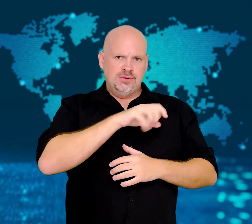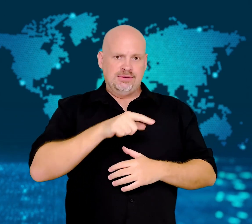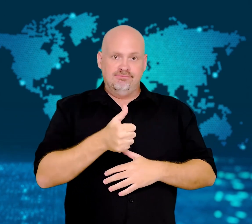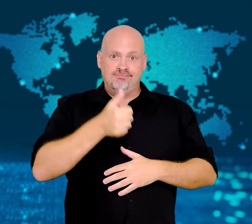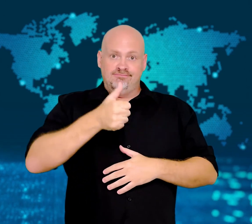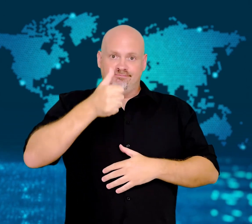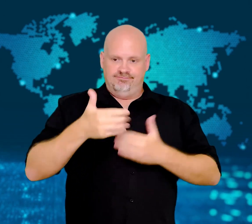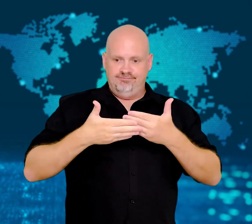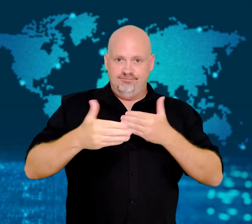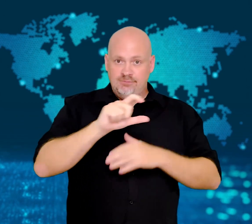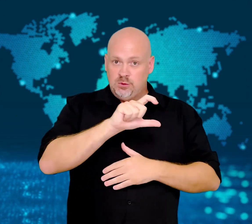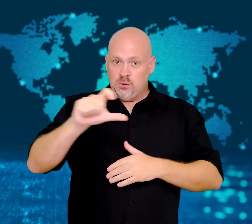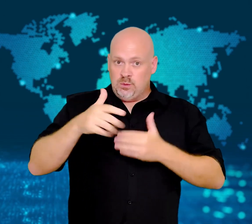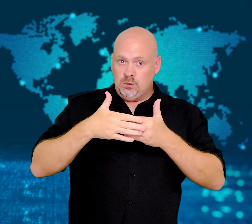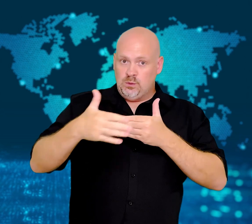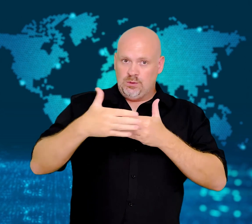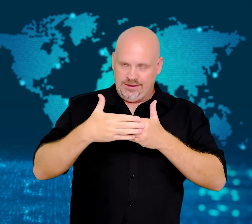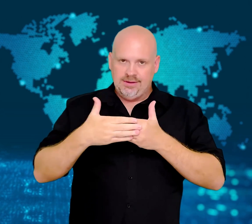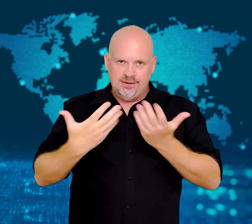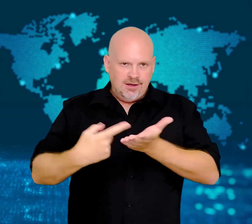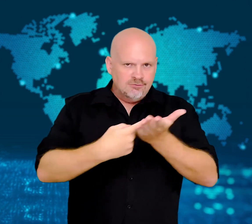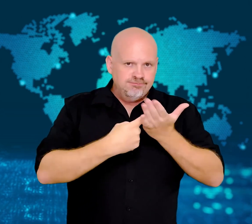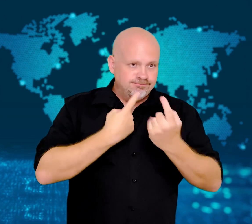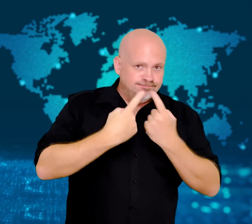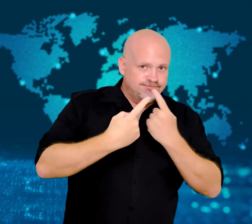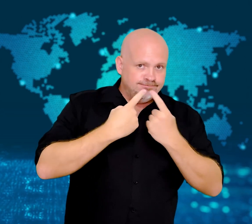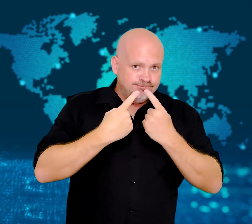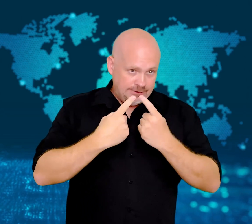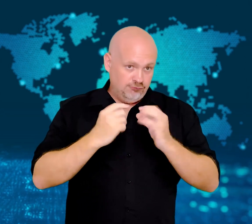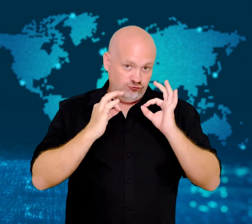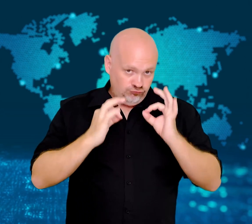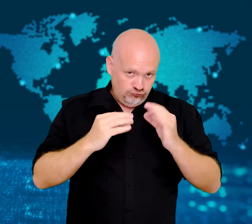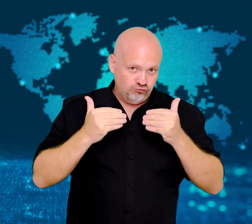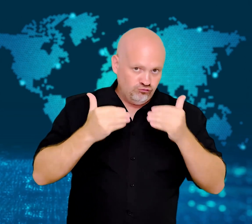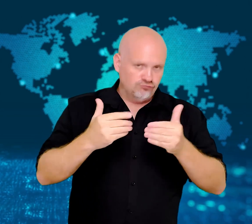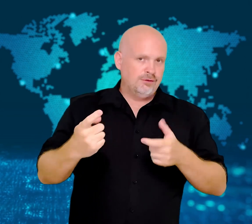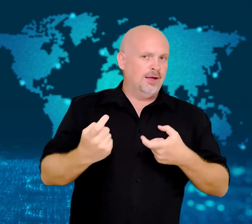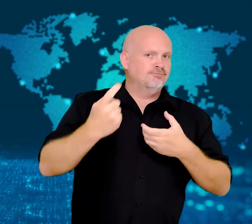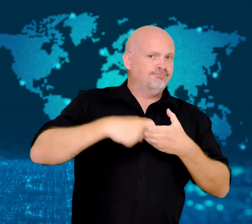given membership status, and this week the leaders of